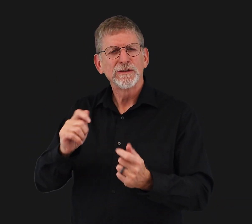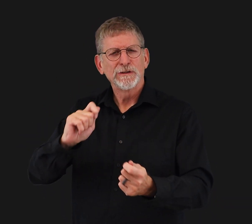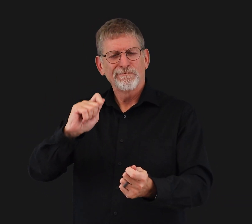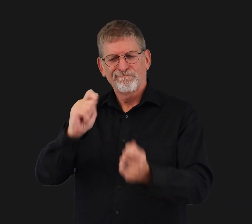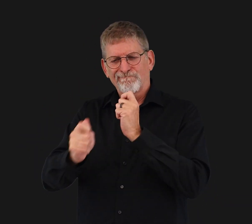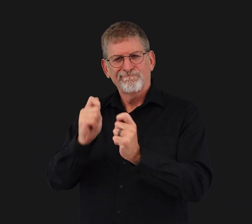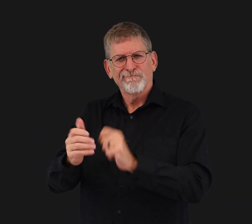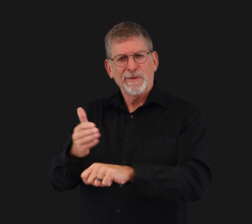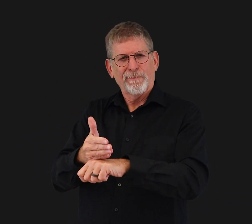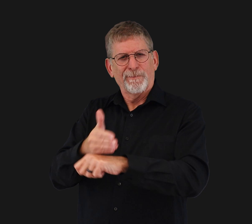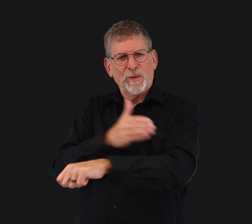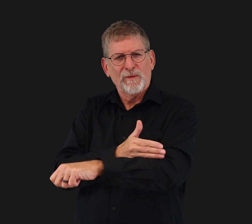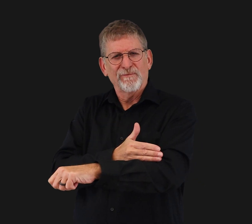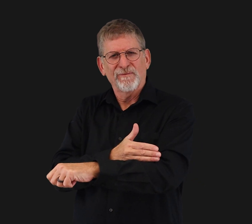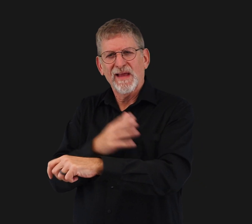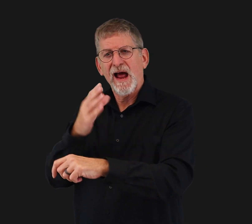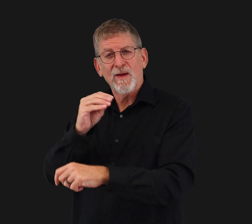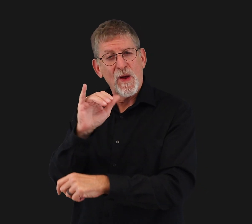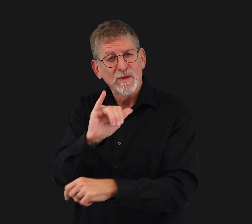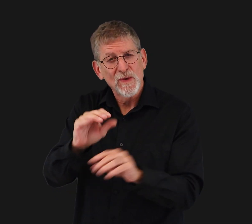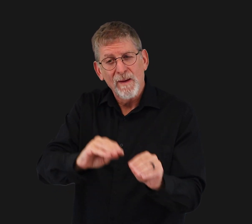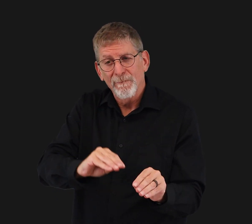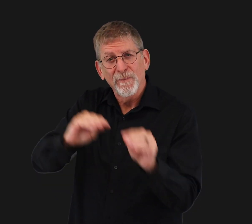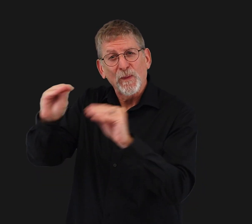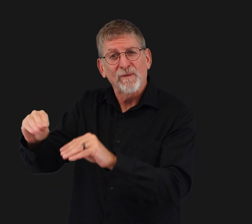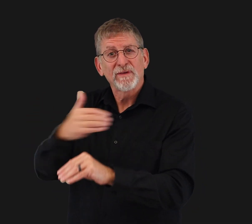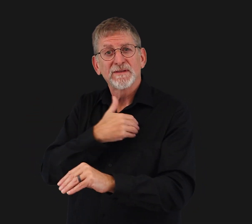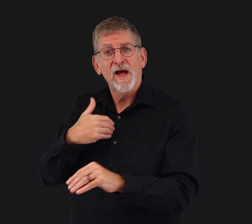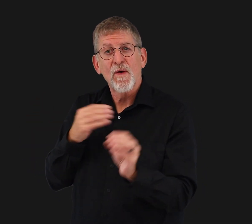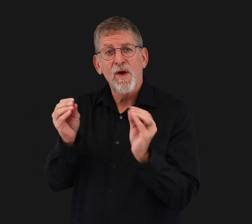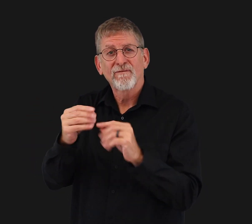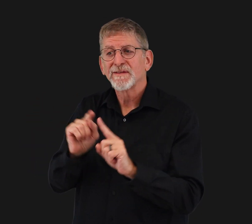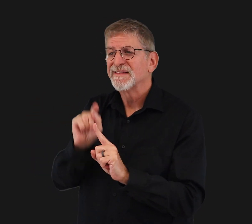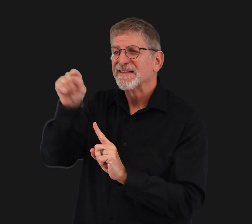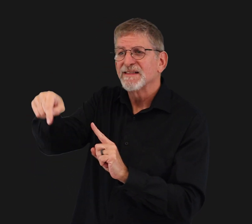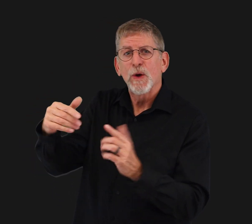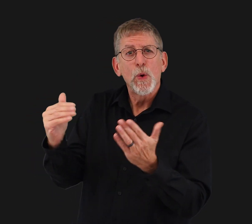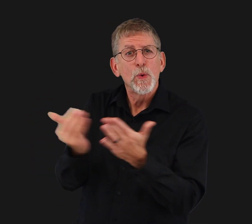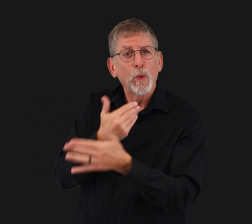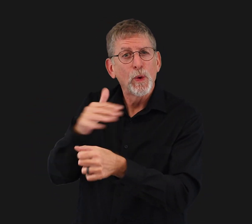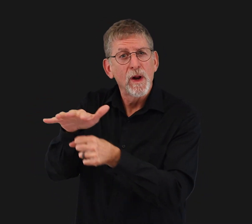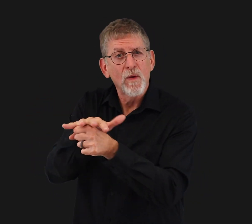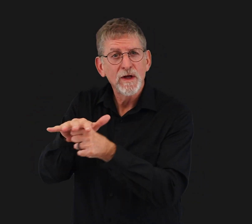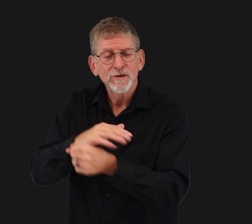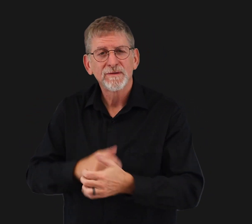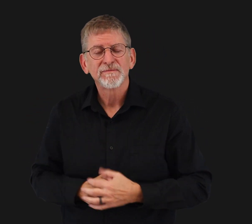by fitting-up and moving our Toronto office to a new location.